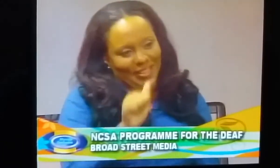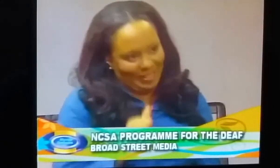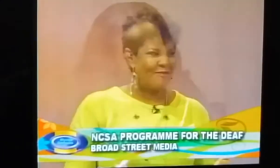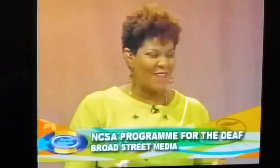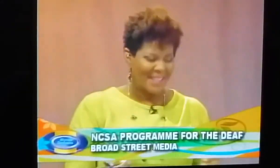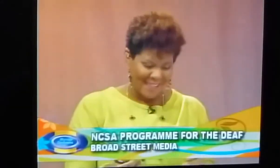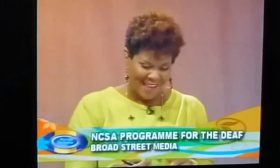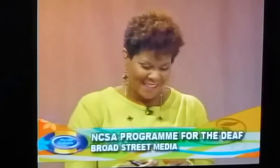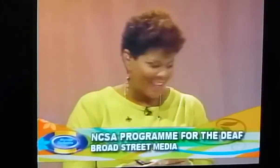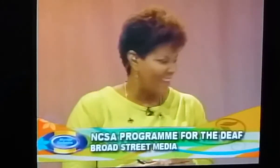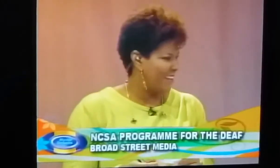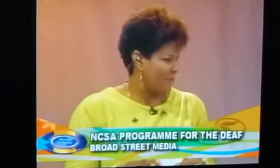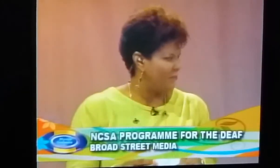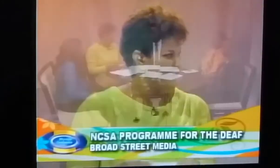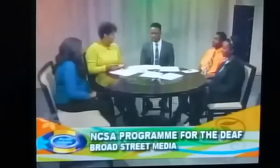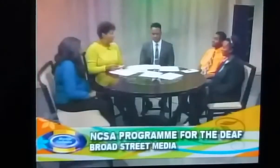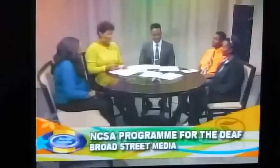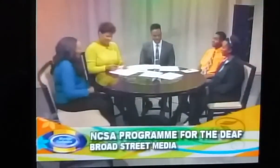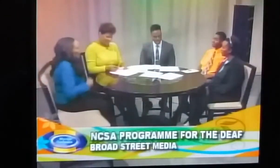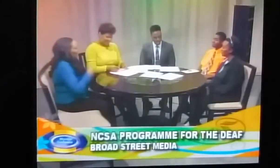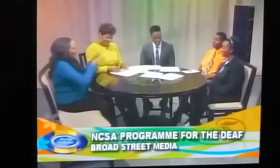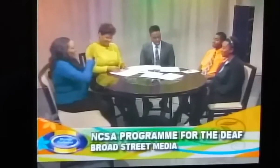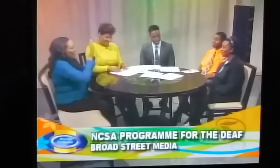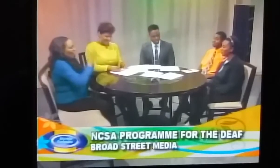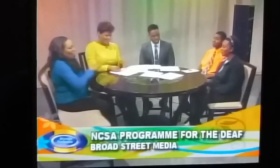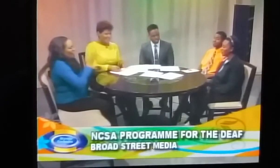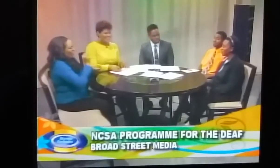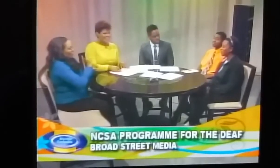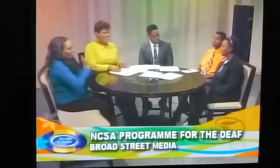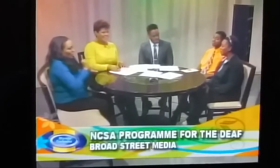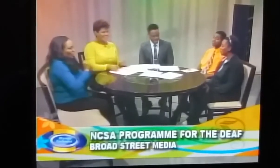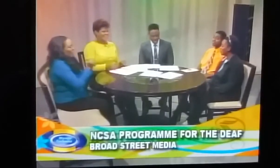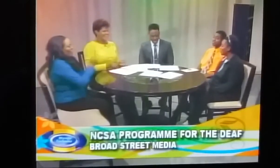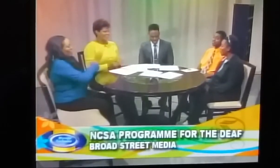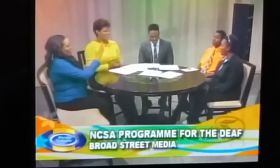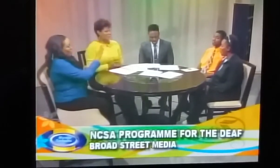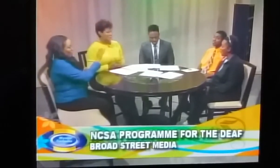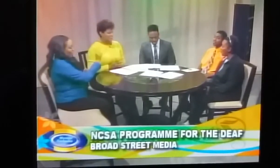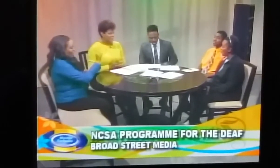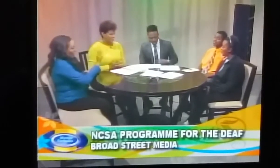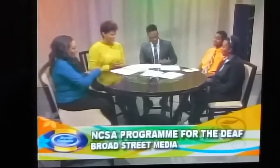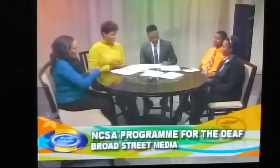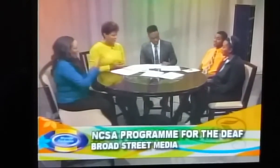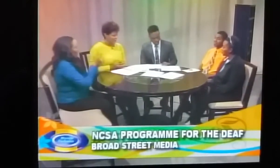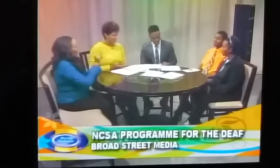it fantastically great work being done by Broad Street media and their team here of course we have